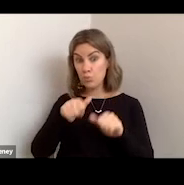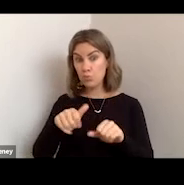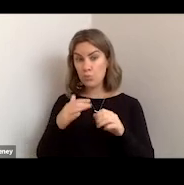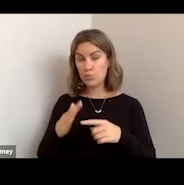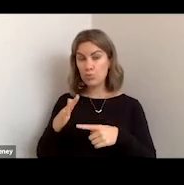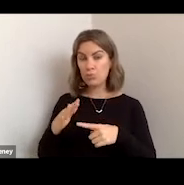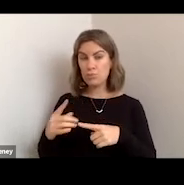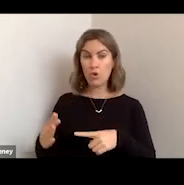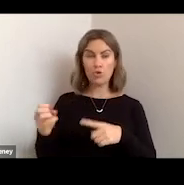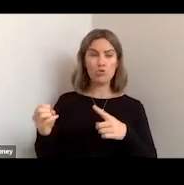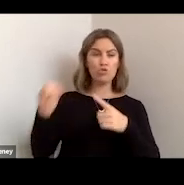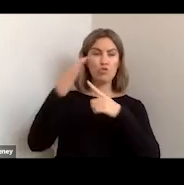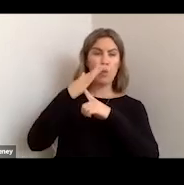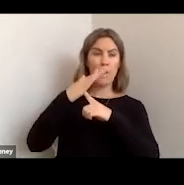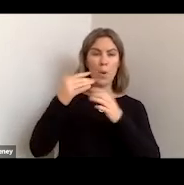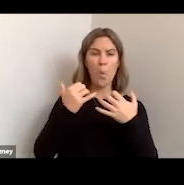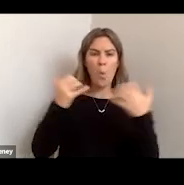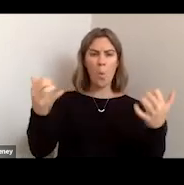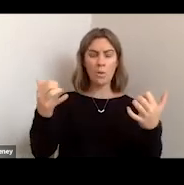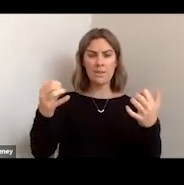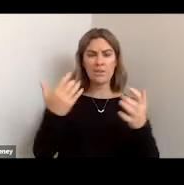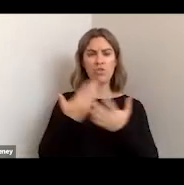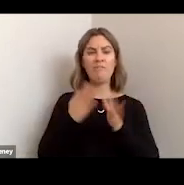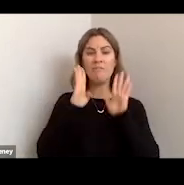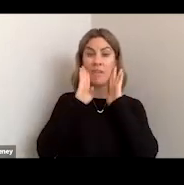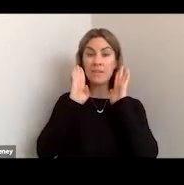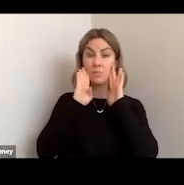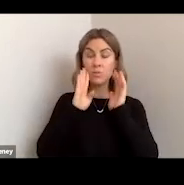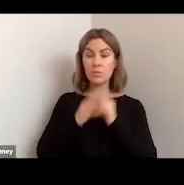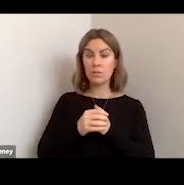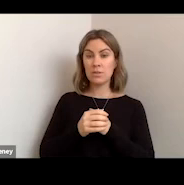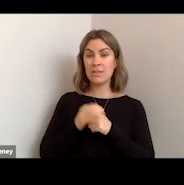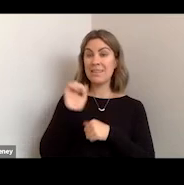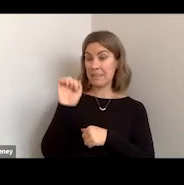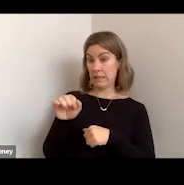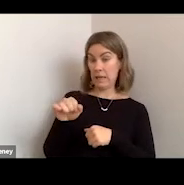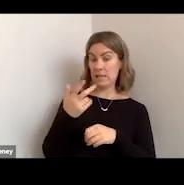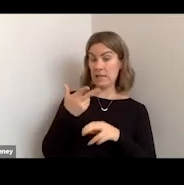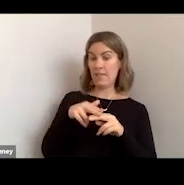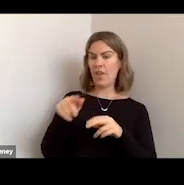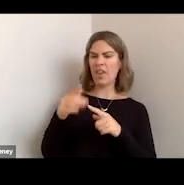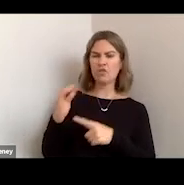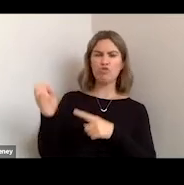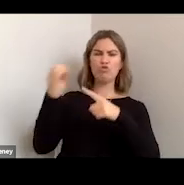Yes, if we have if that top fan is exhibiting the behaviours that we want